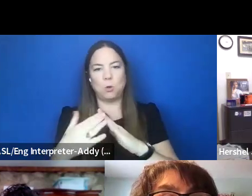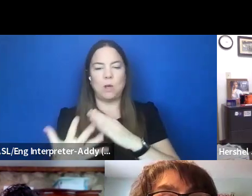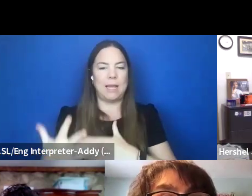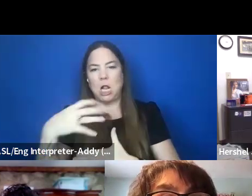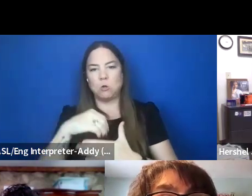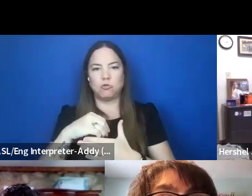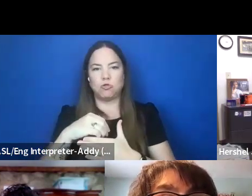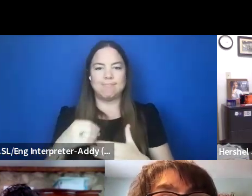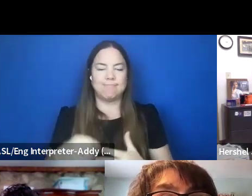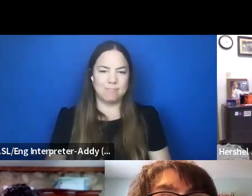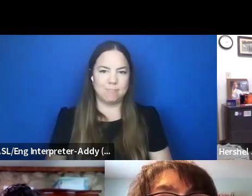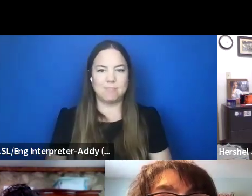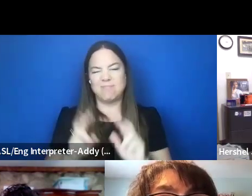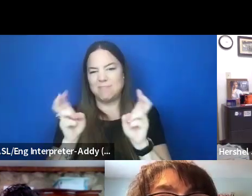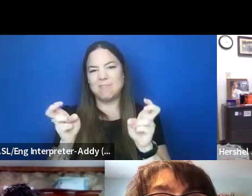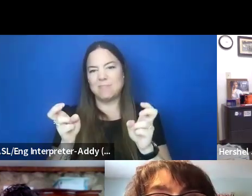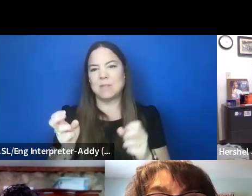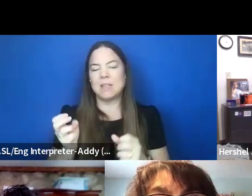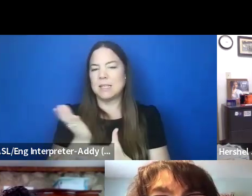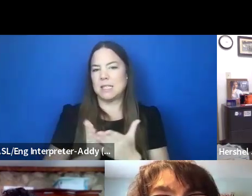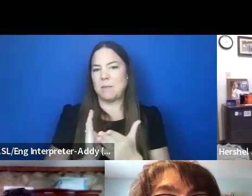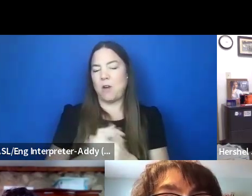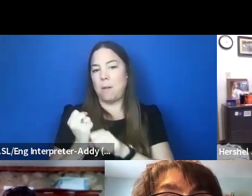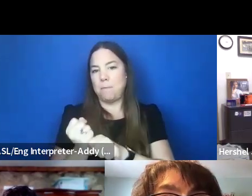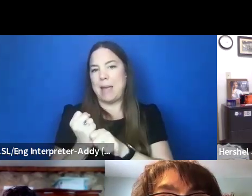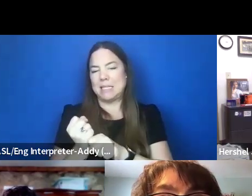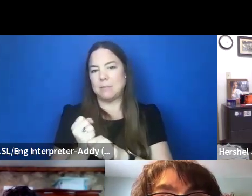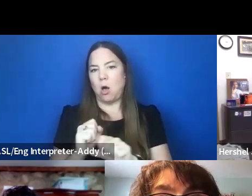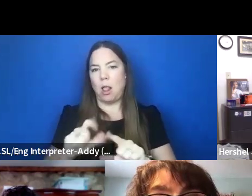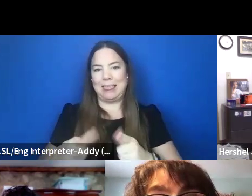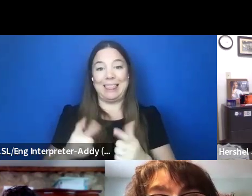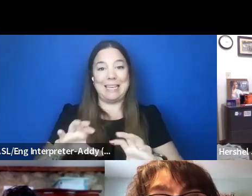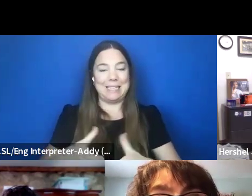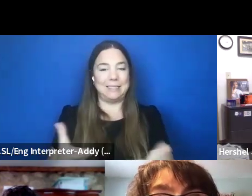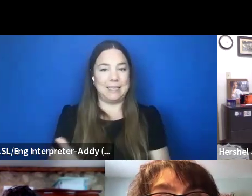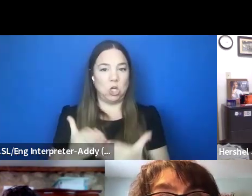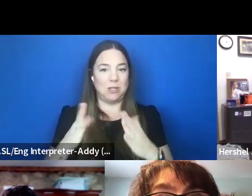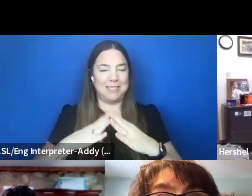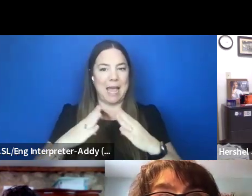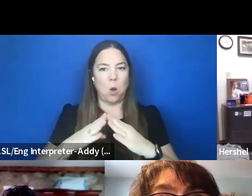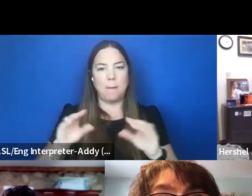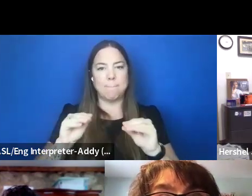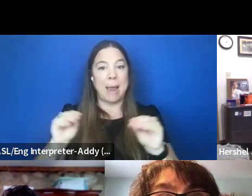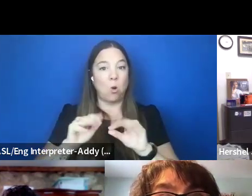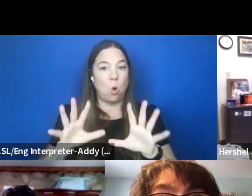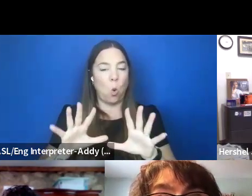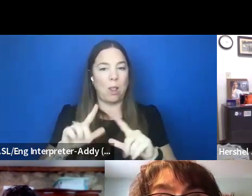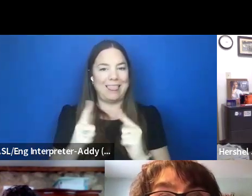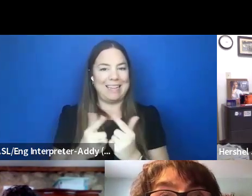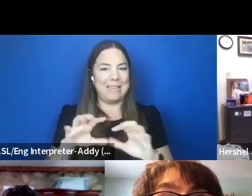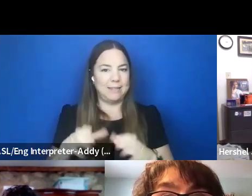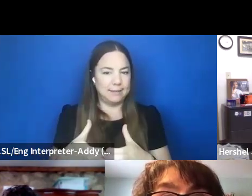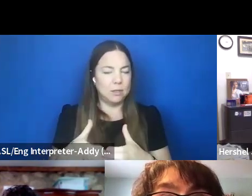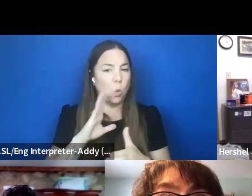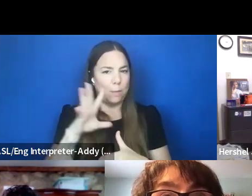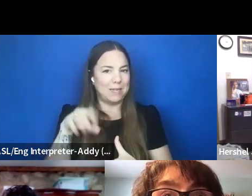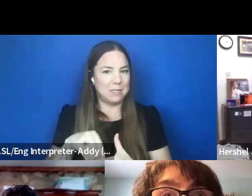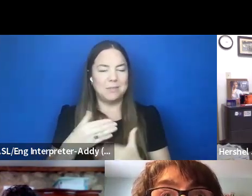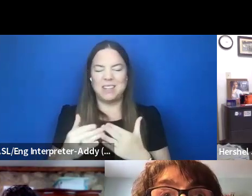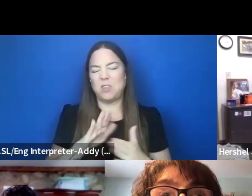Adeleigh Belyeu: number of our baseball leagues miracle. Leagues here in town are gonna participate in that, even though their season has not started yet for the fall.